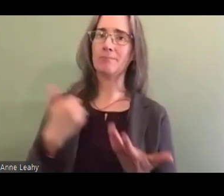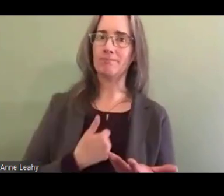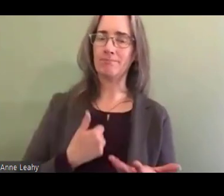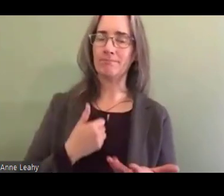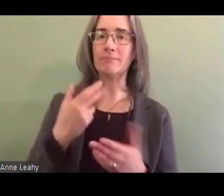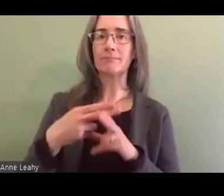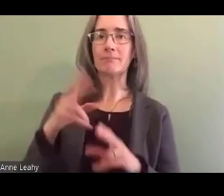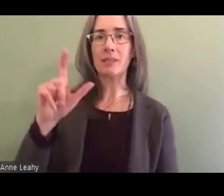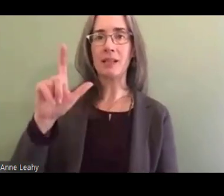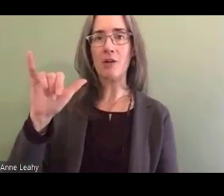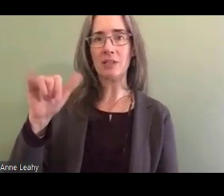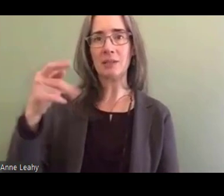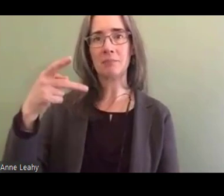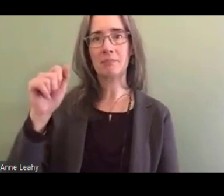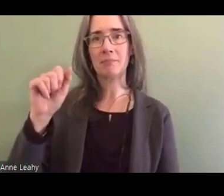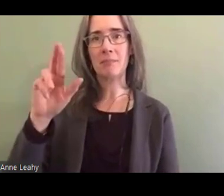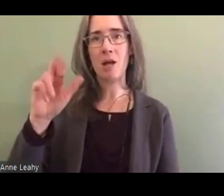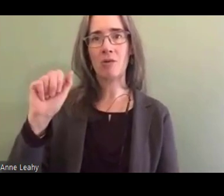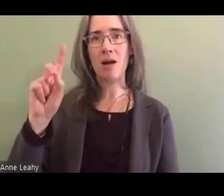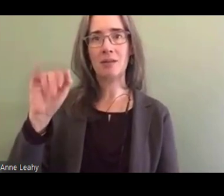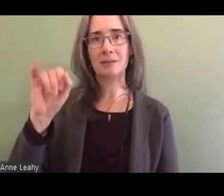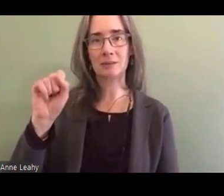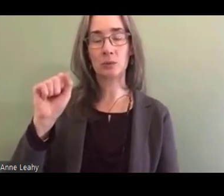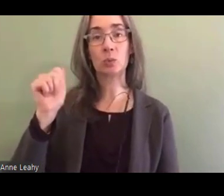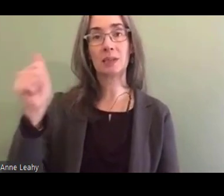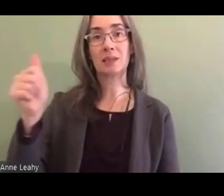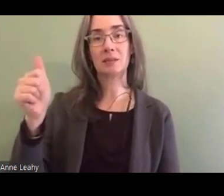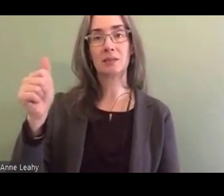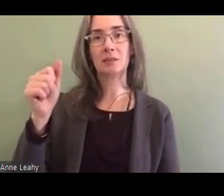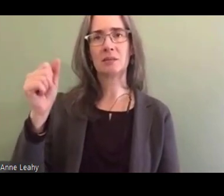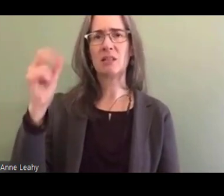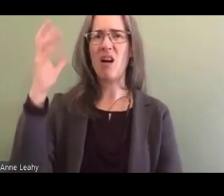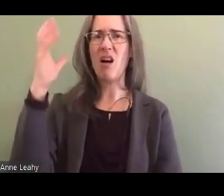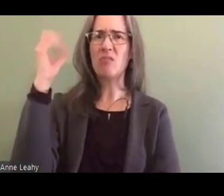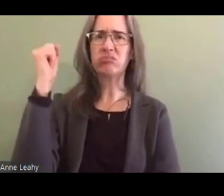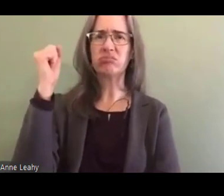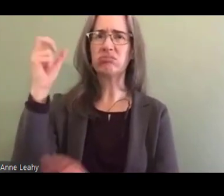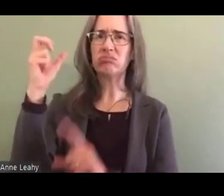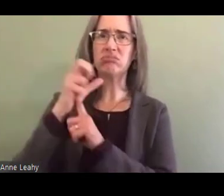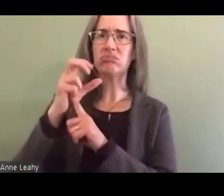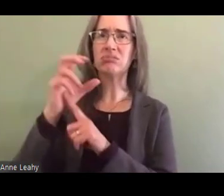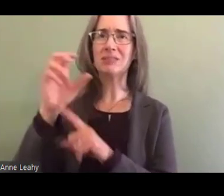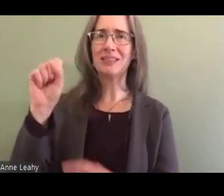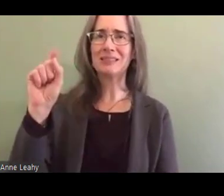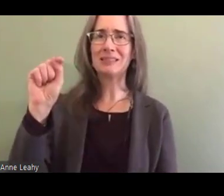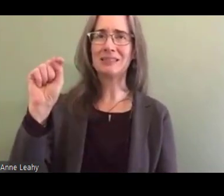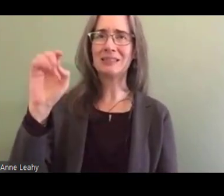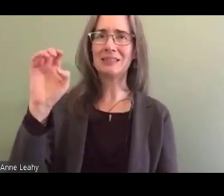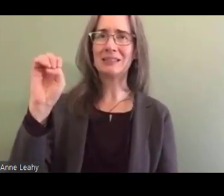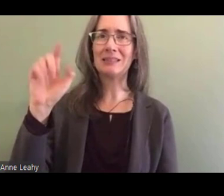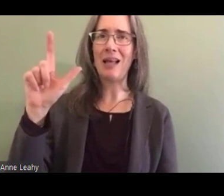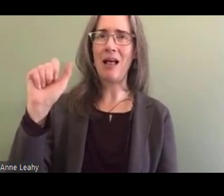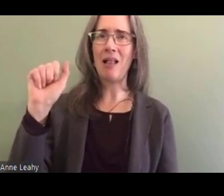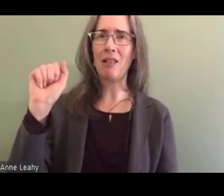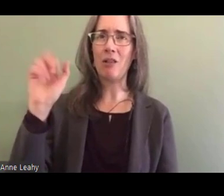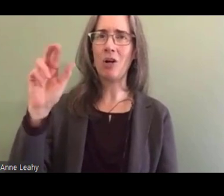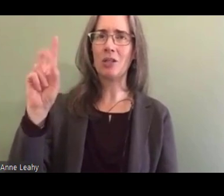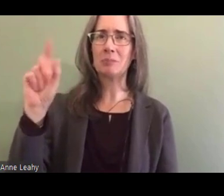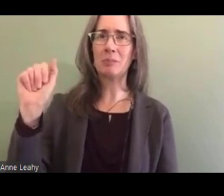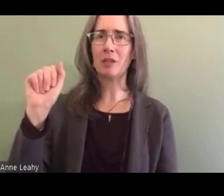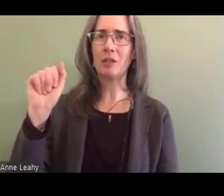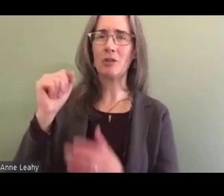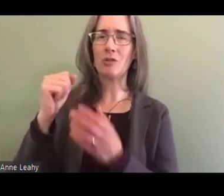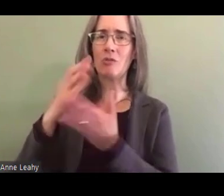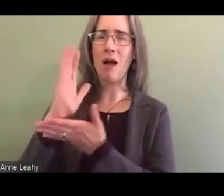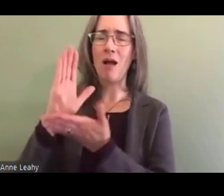Larry Paradis, who was a stellar disability rights lawyer at Disability Rights Advocates.